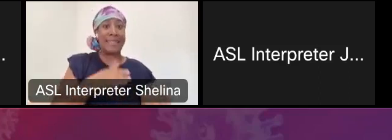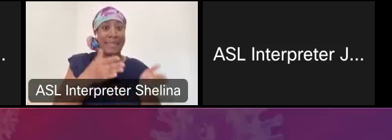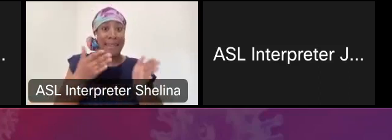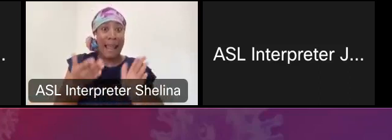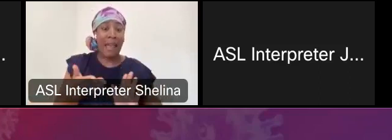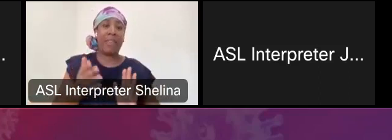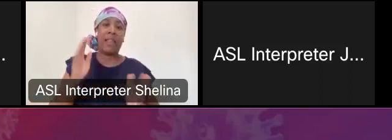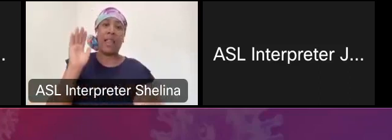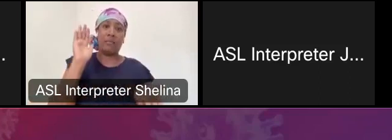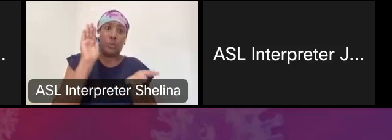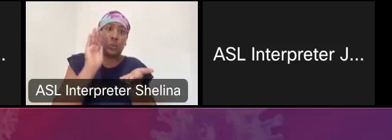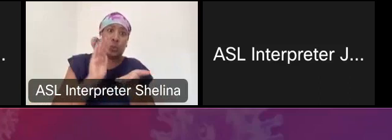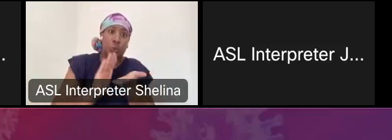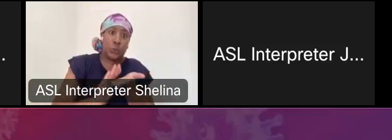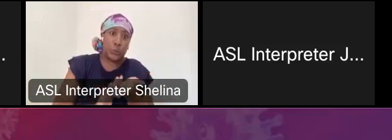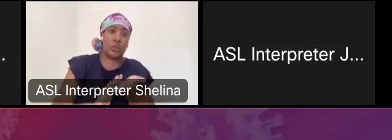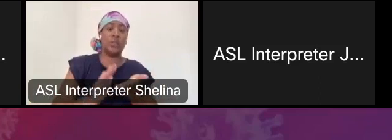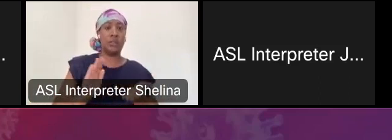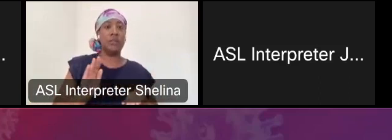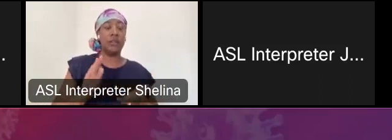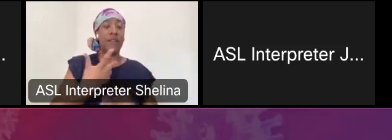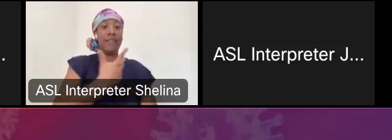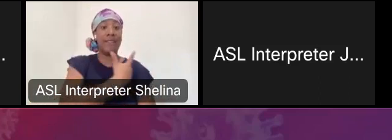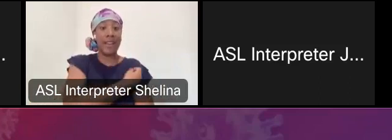The vaccines work, even against the delta variant.